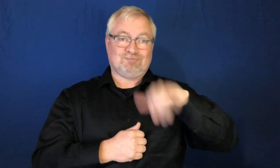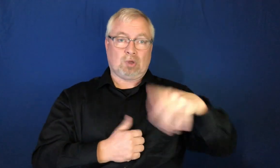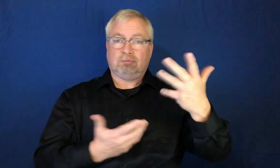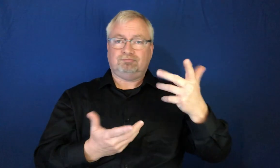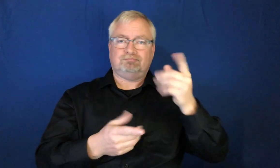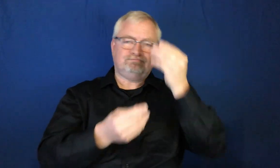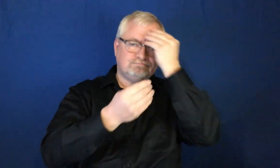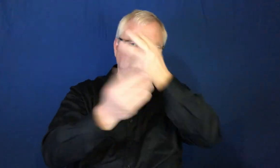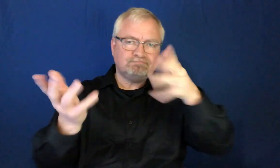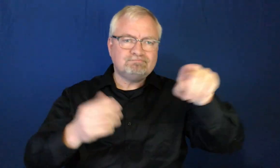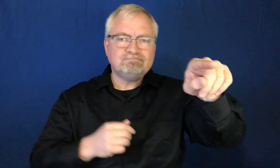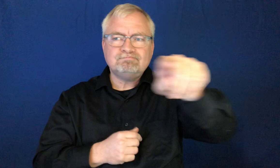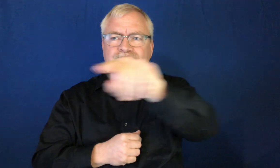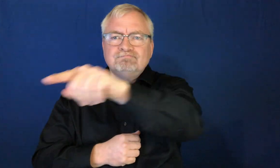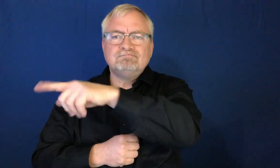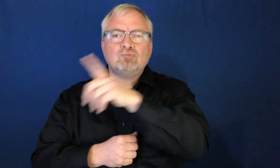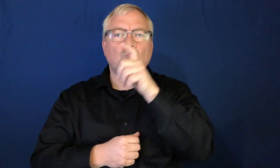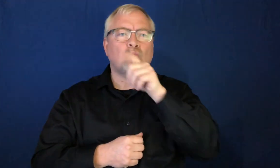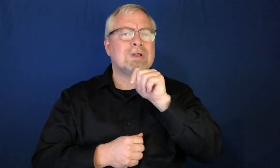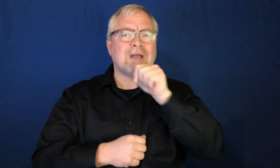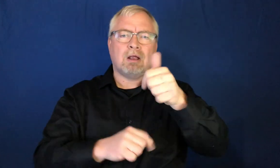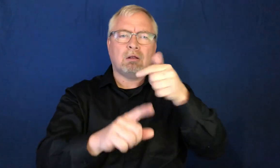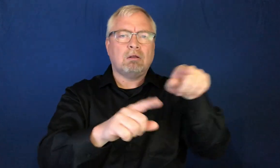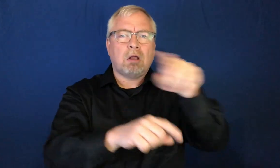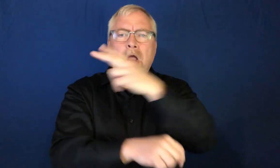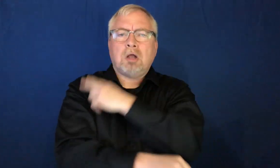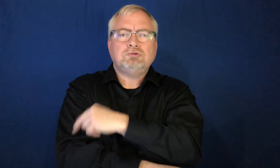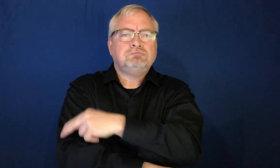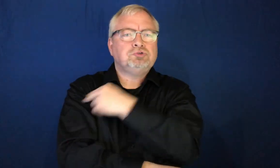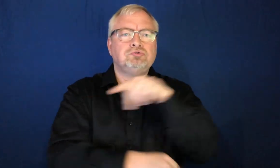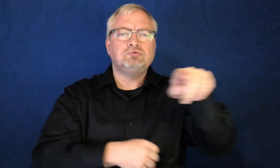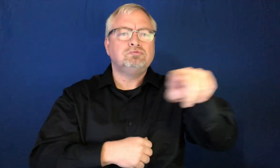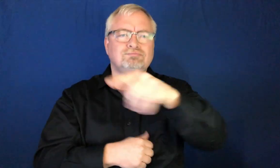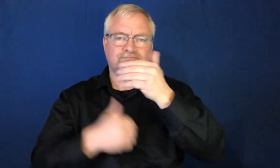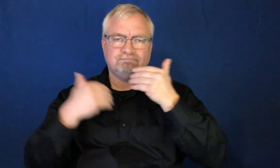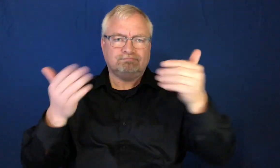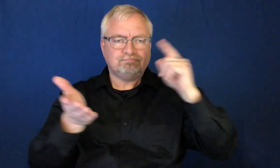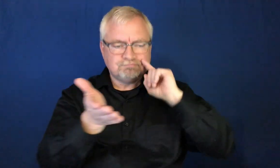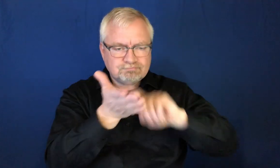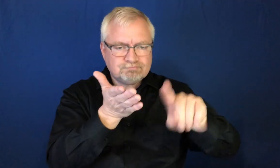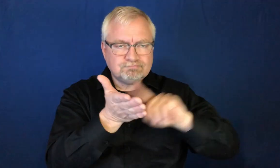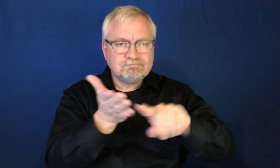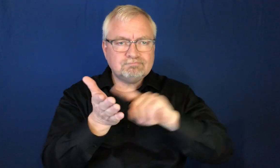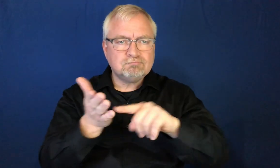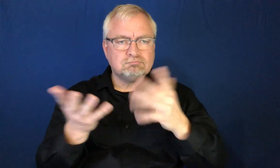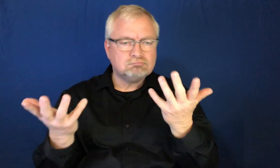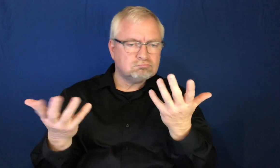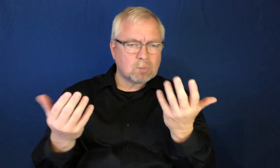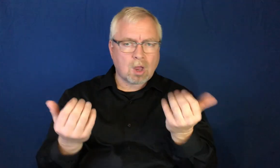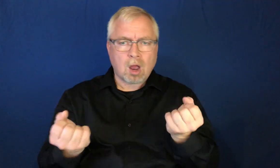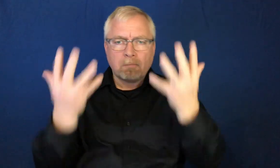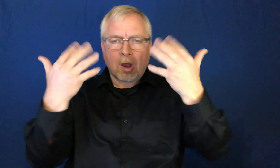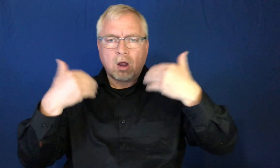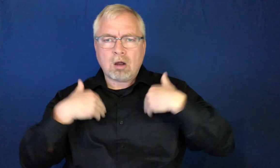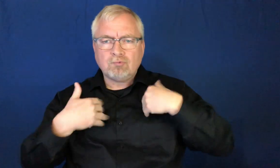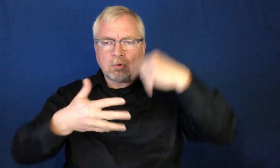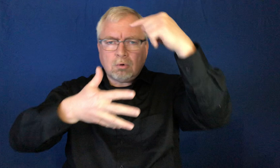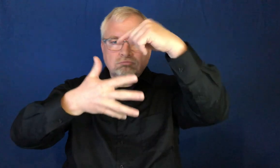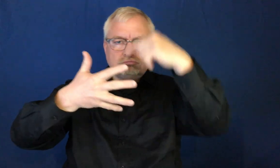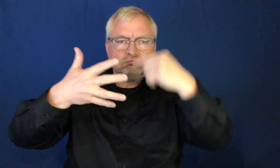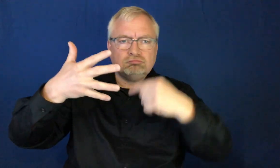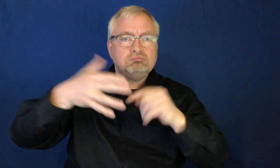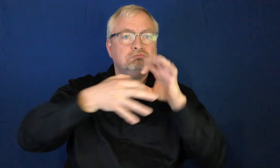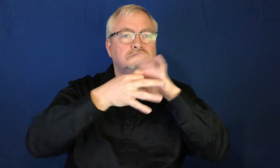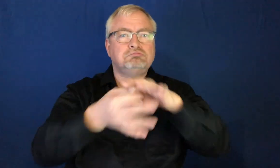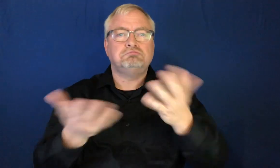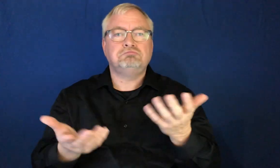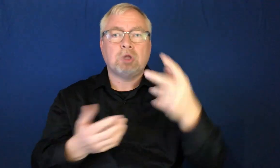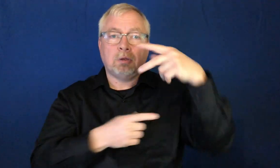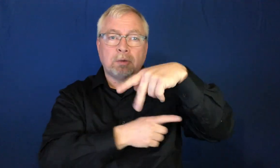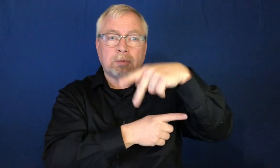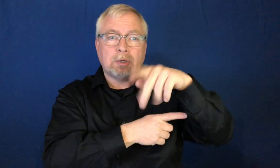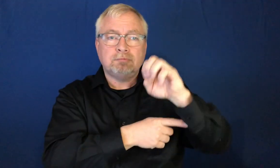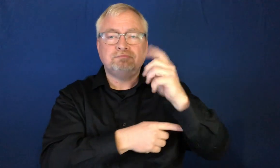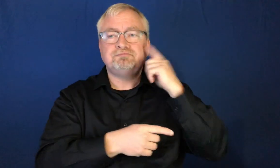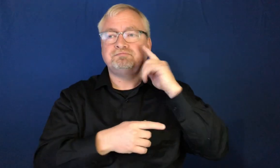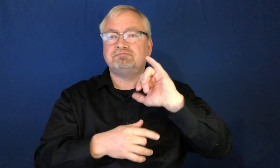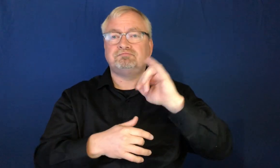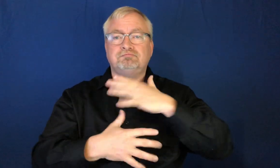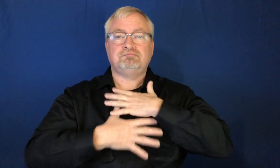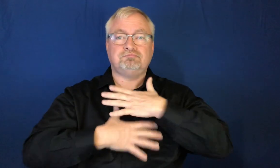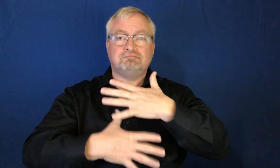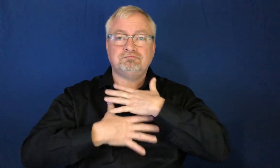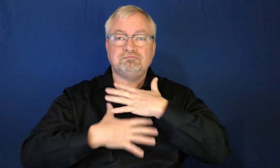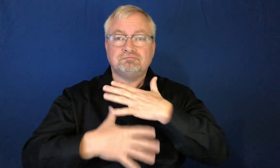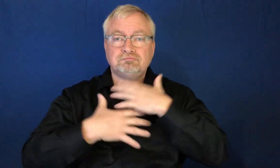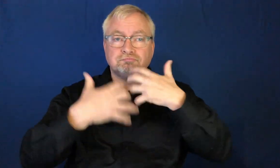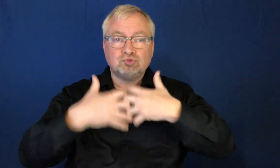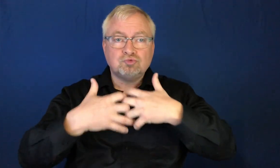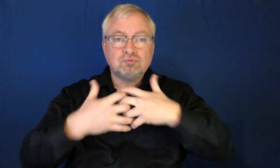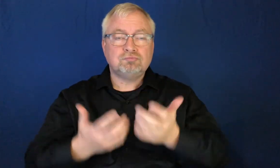directing all non-hospital entities to conduct an inventory of their PPE, ventilators,